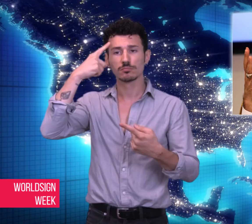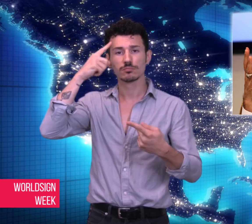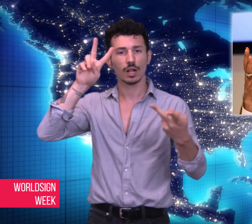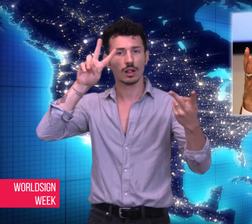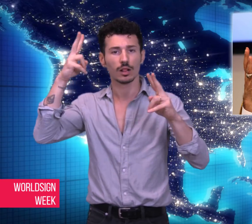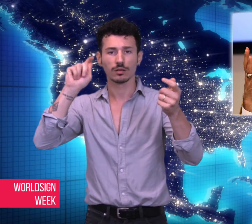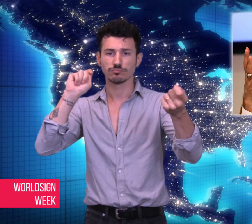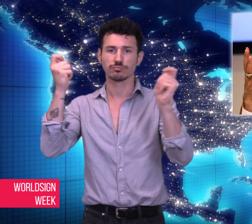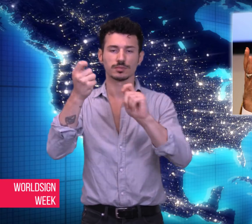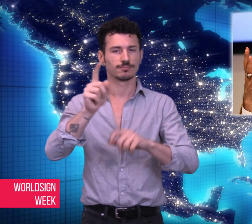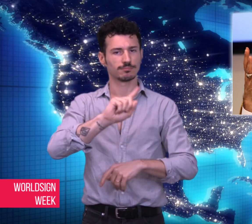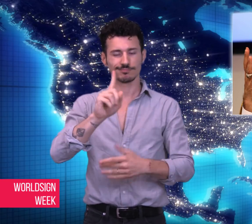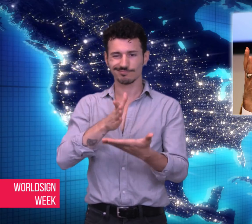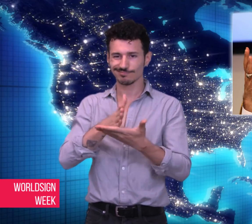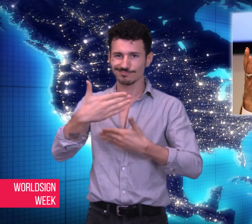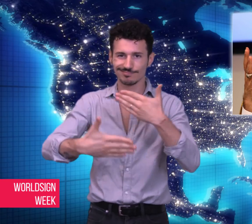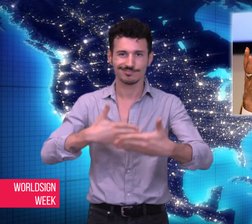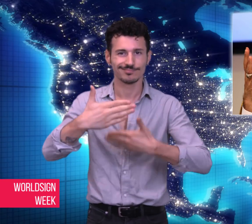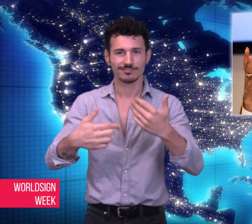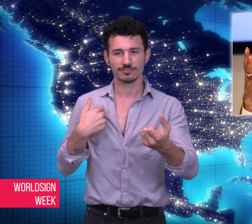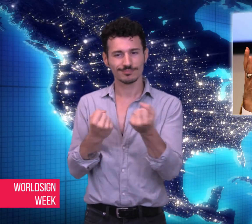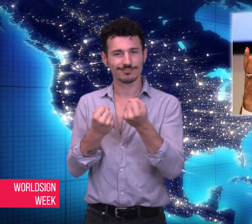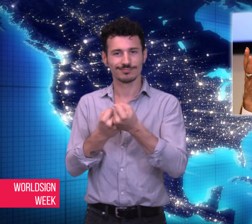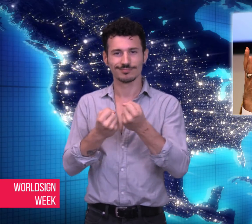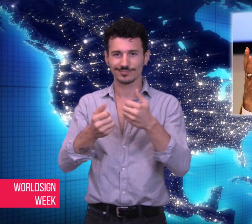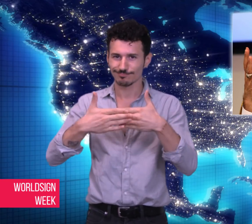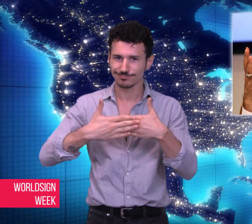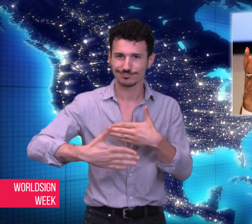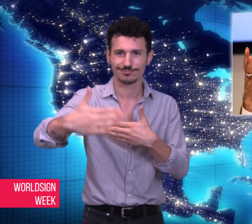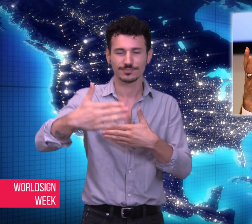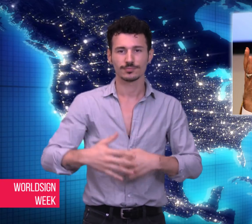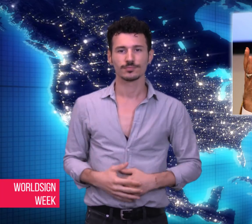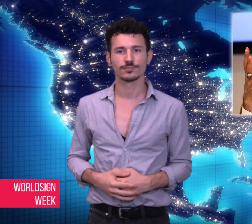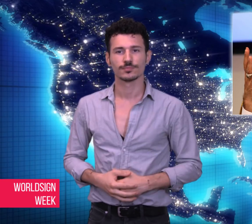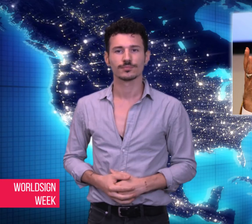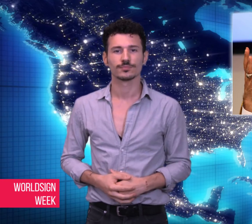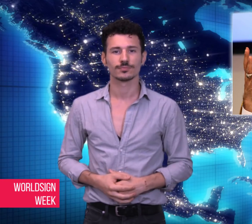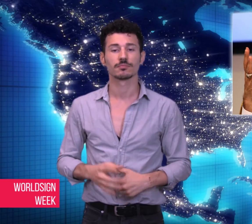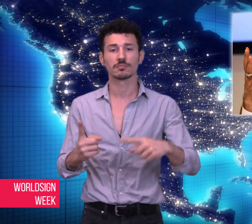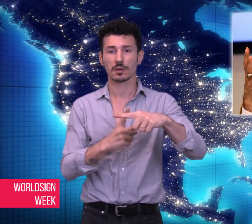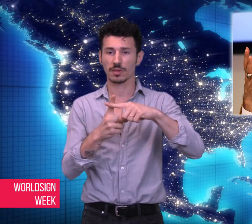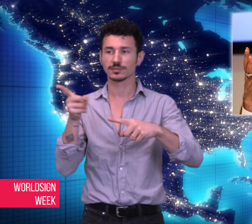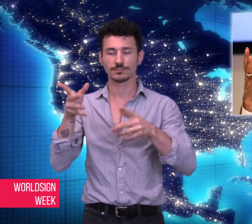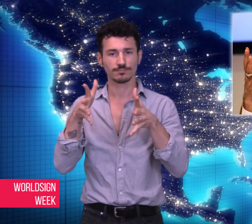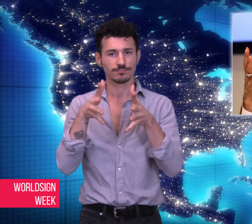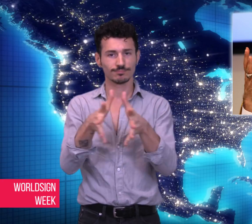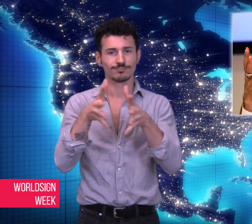Saudi, the Saudi state airlines said